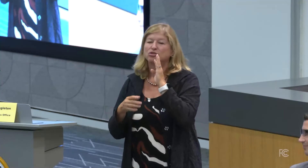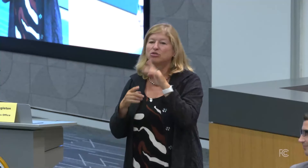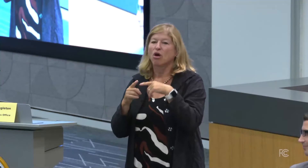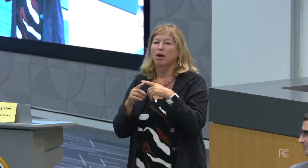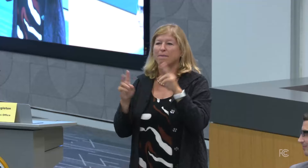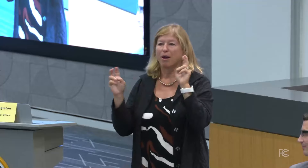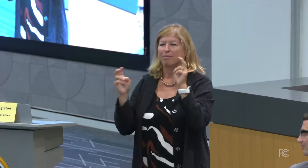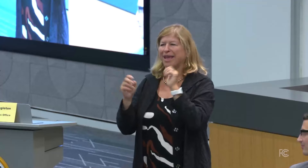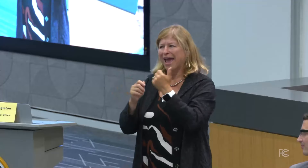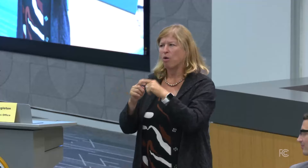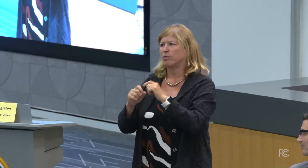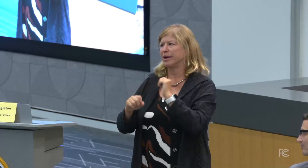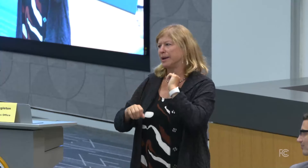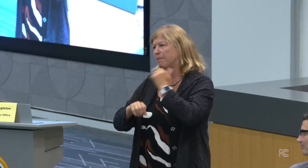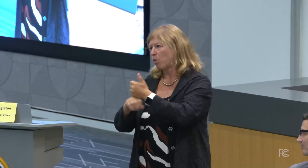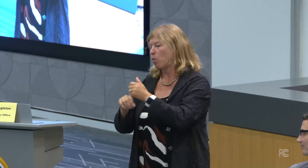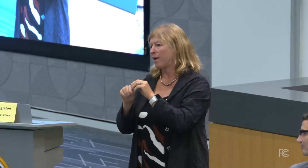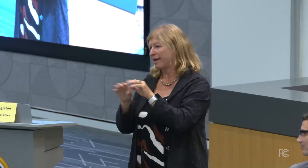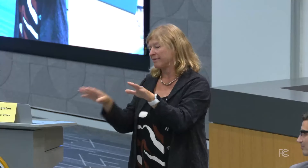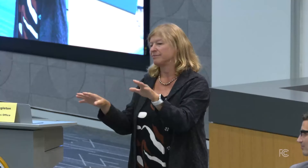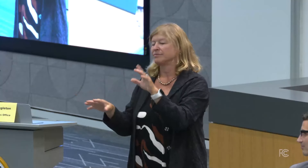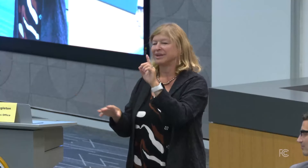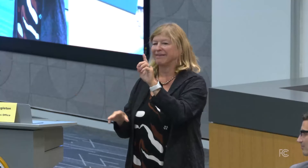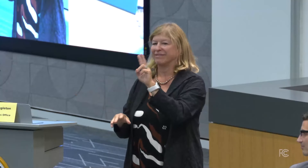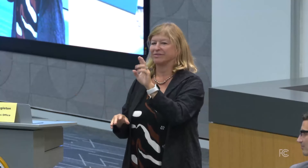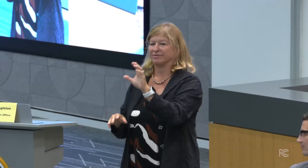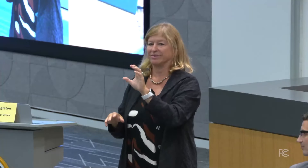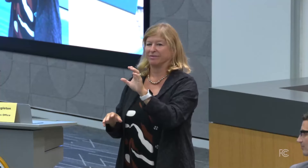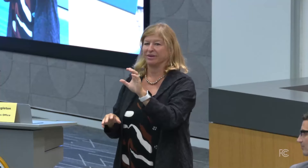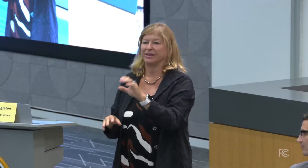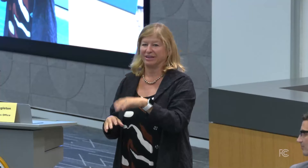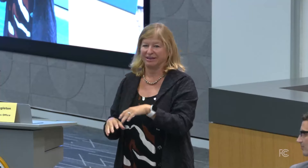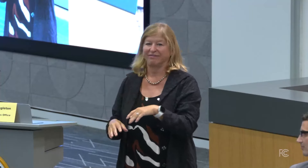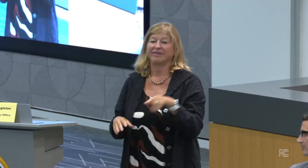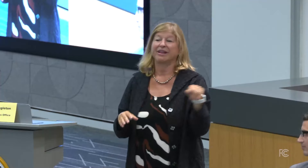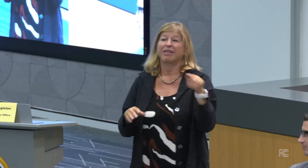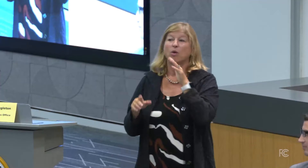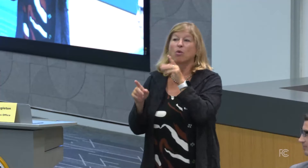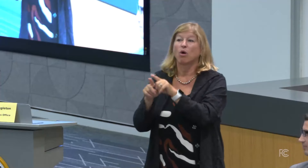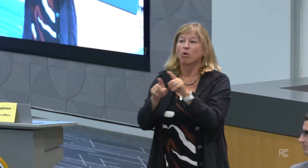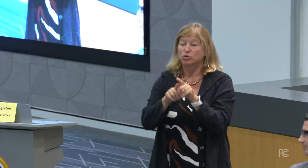FOR THE REMAINDER OF THE PROGRAM. THIS IS NOW THE SECOND PANEL WHICH WILL BE LED BY MICHAEL